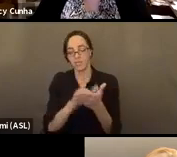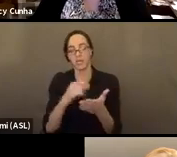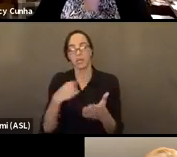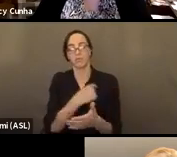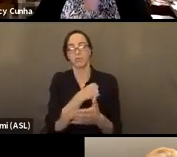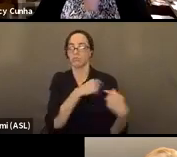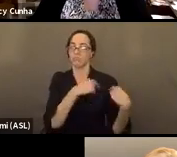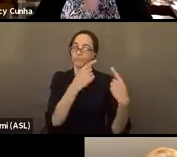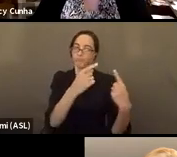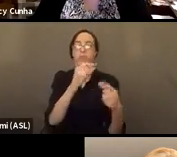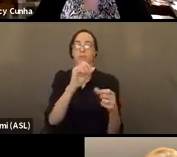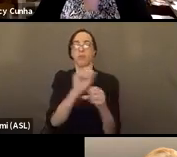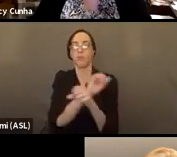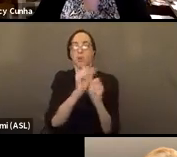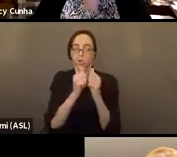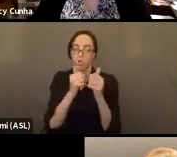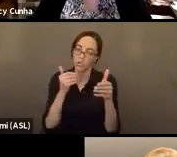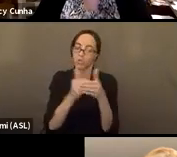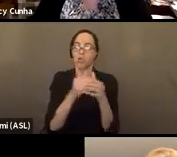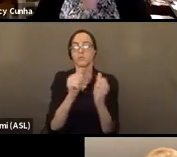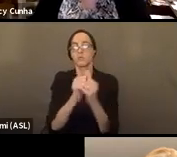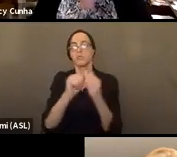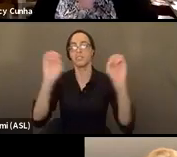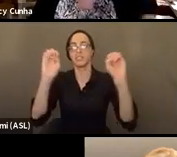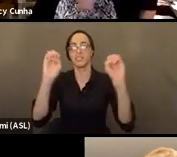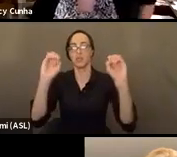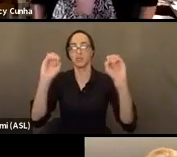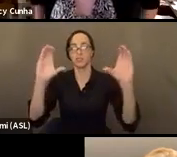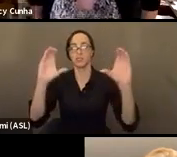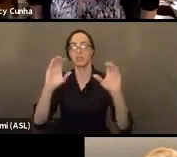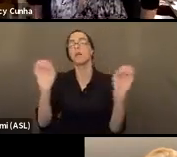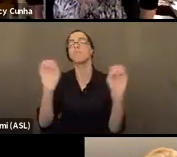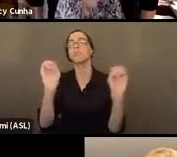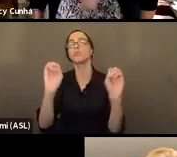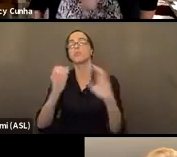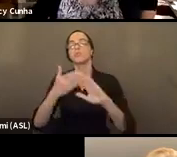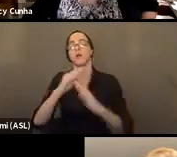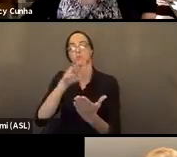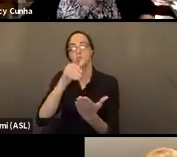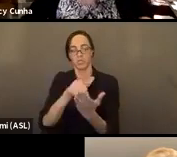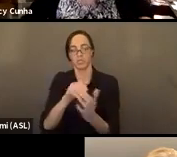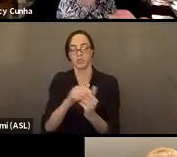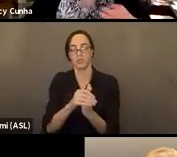the emergency operation center to make sure that we have accurate accurate lists of people who are